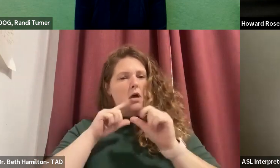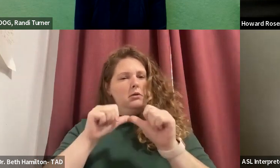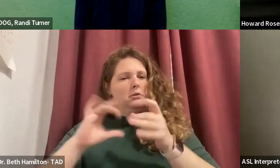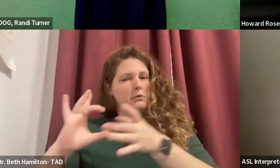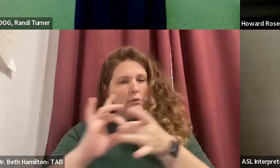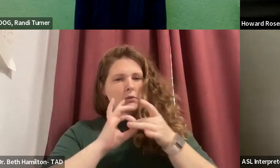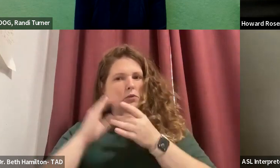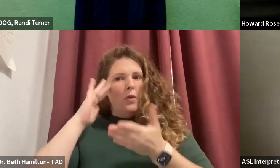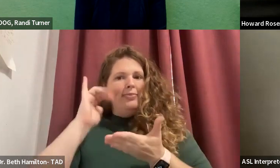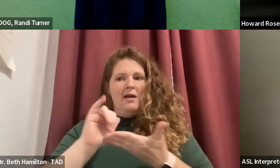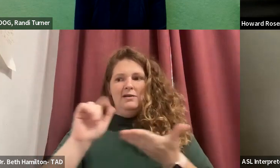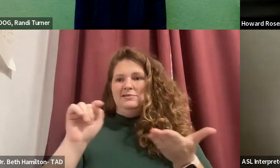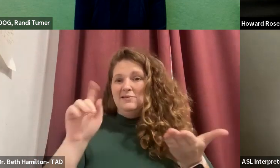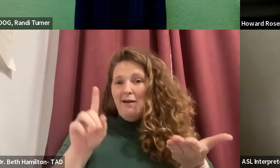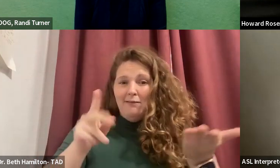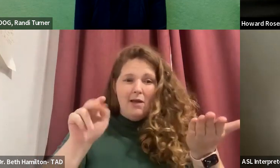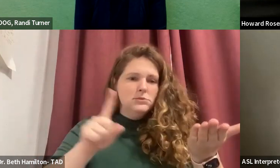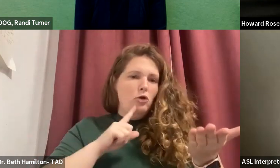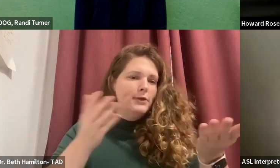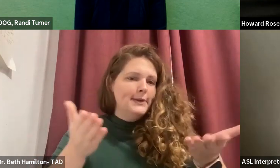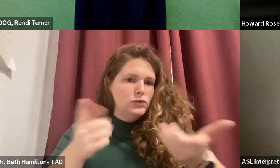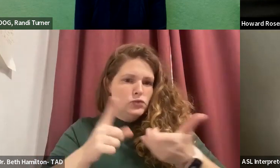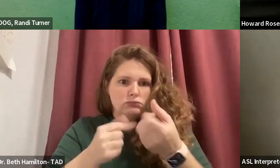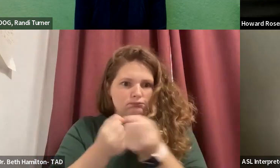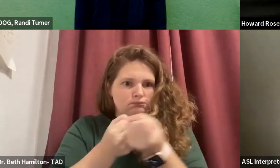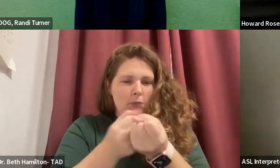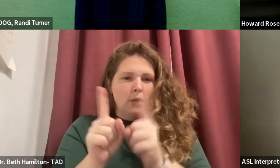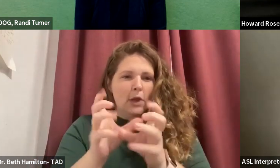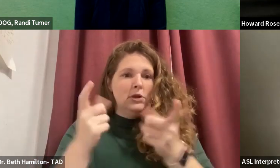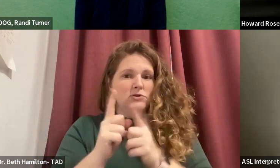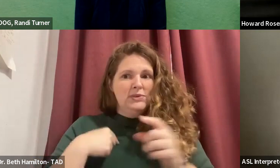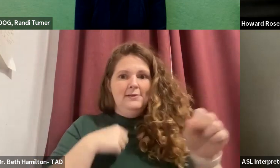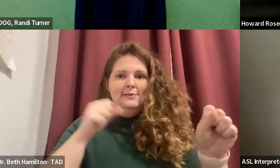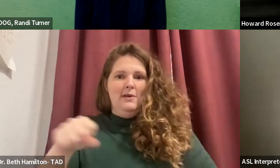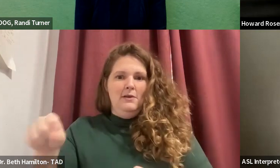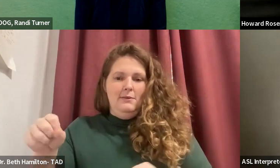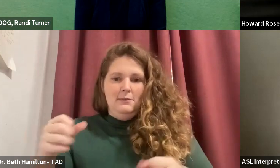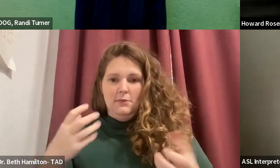that one with House Bill 548.